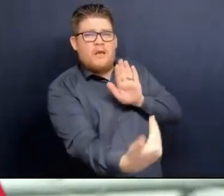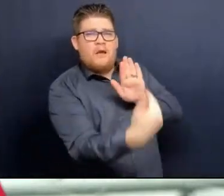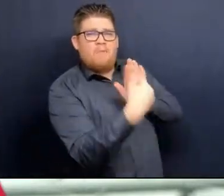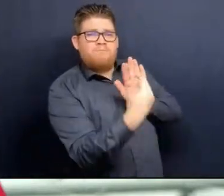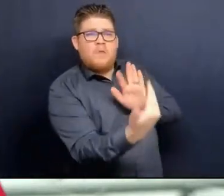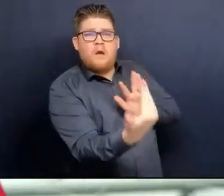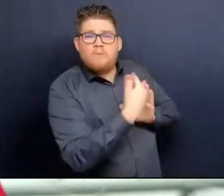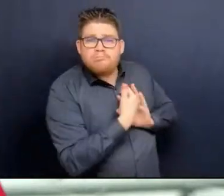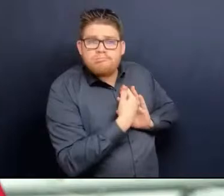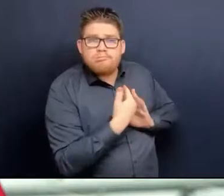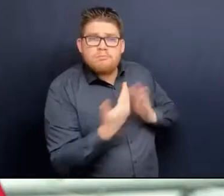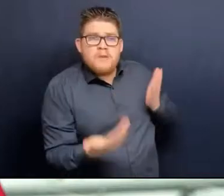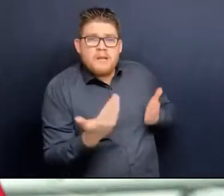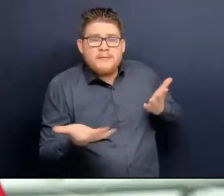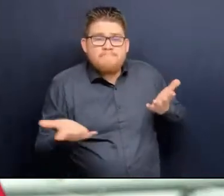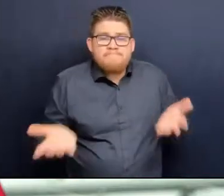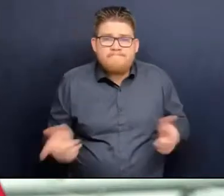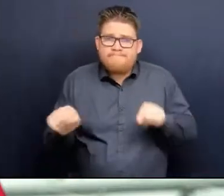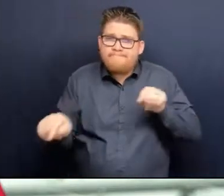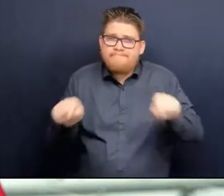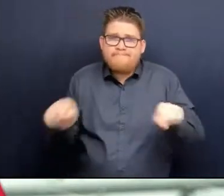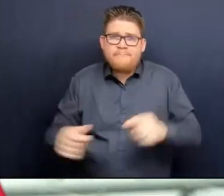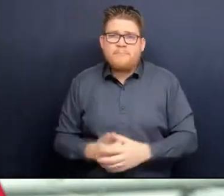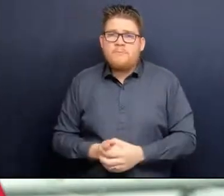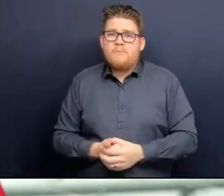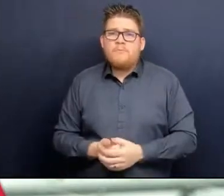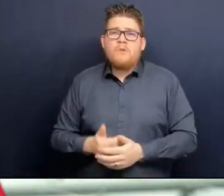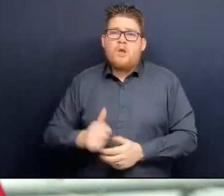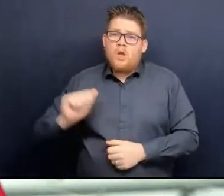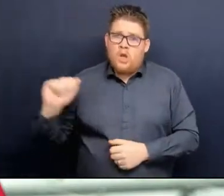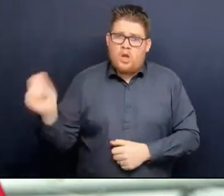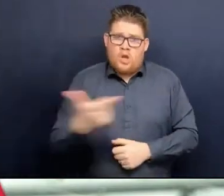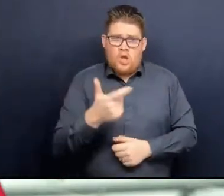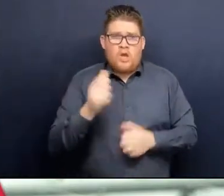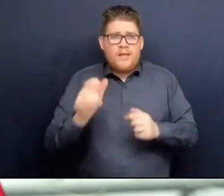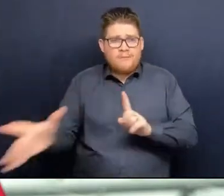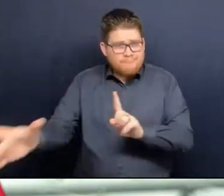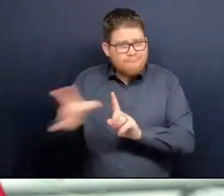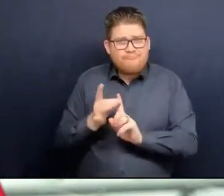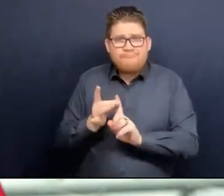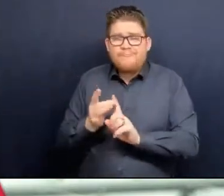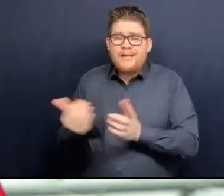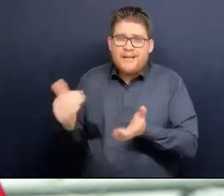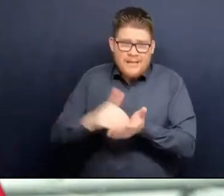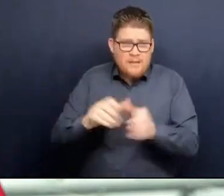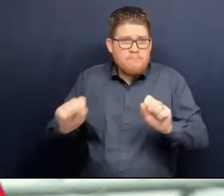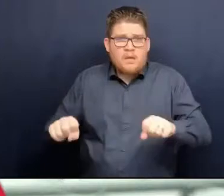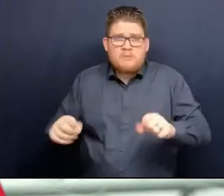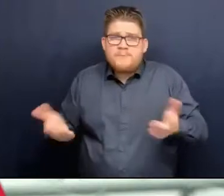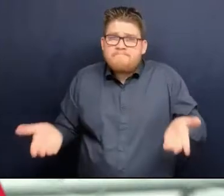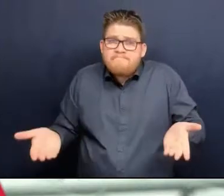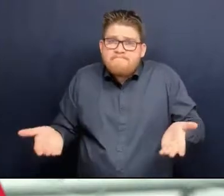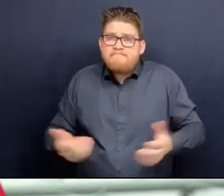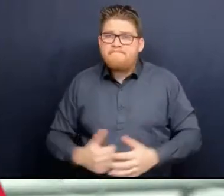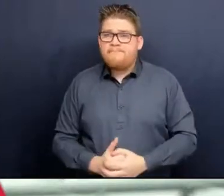would need a booster dose for the broad population. Um the other scenarios that we could